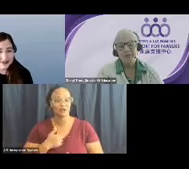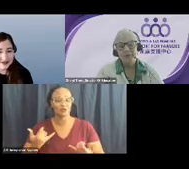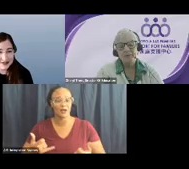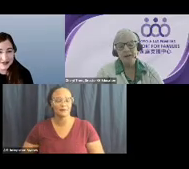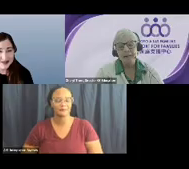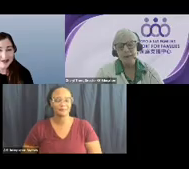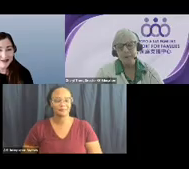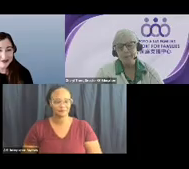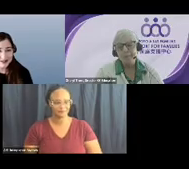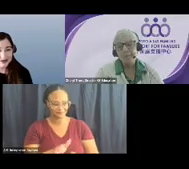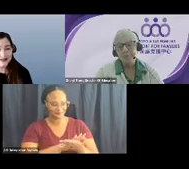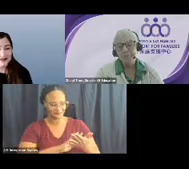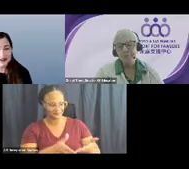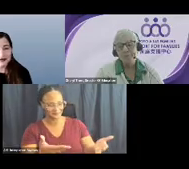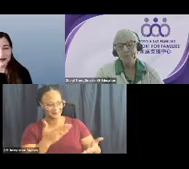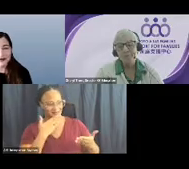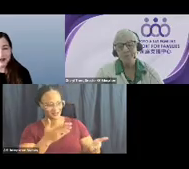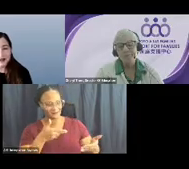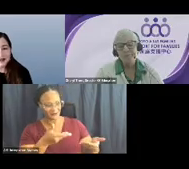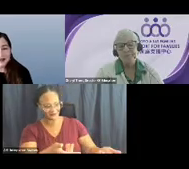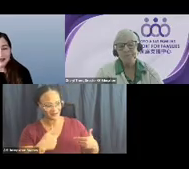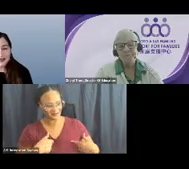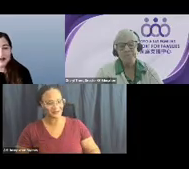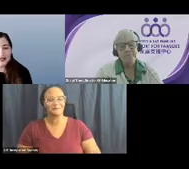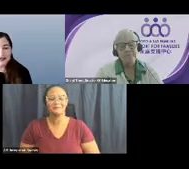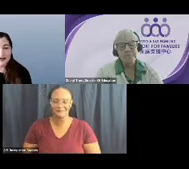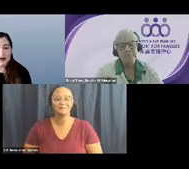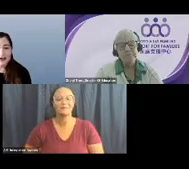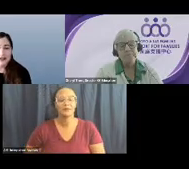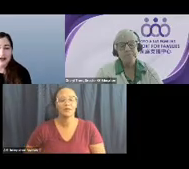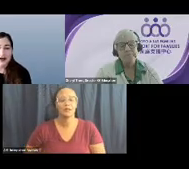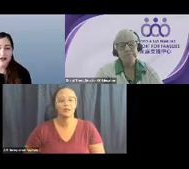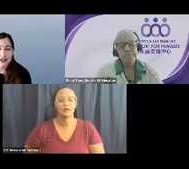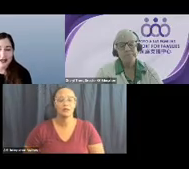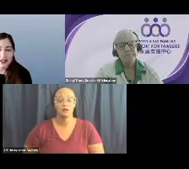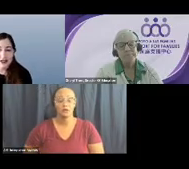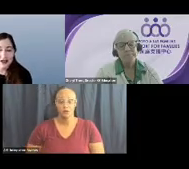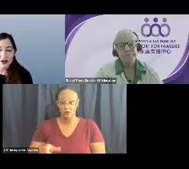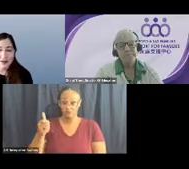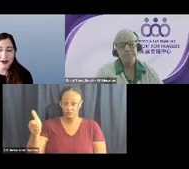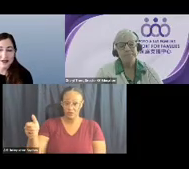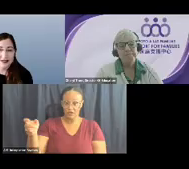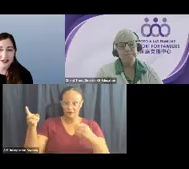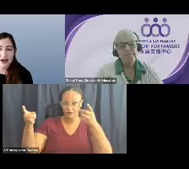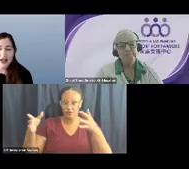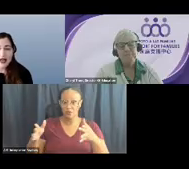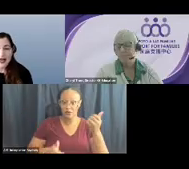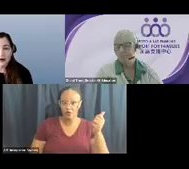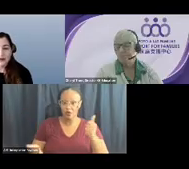be here. Thank you for inviting me. Thank you. So, as a director of education at your parent center,